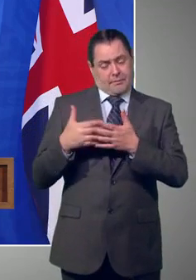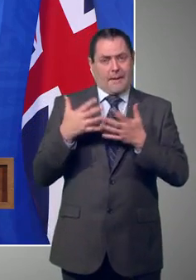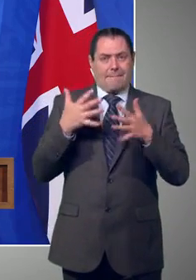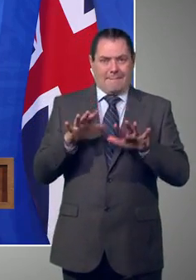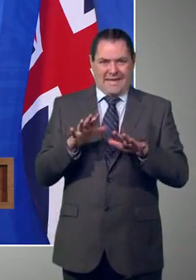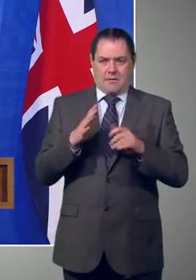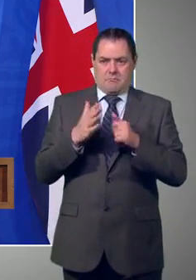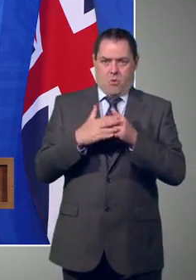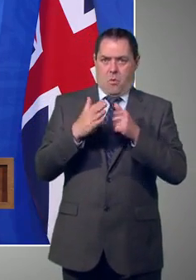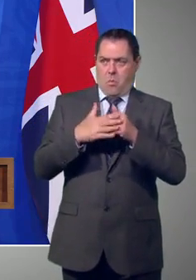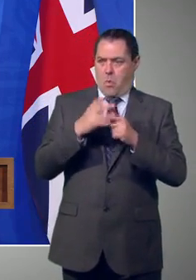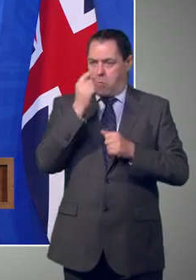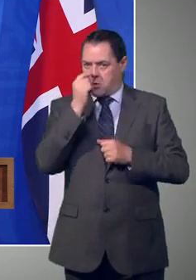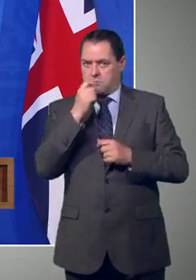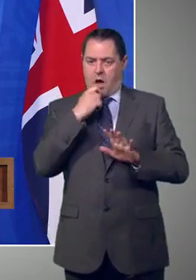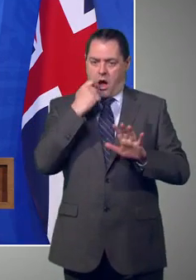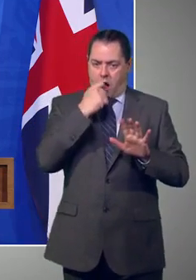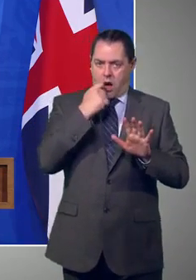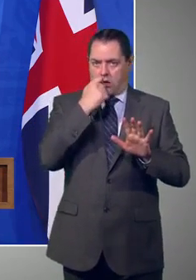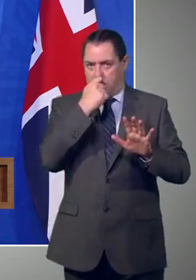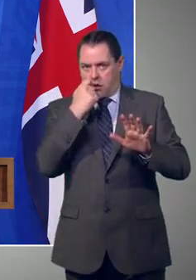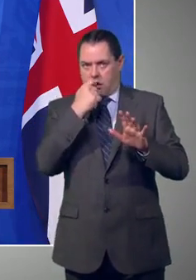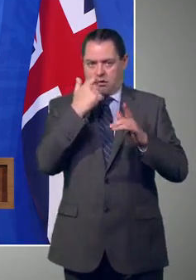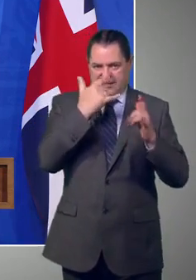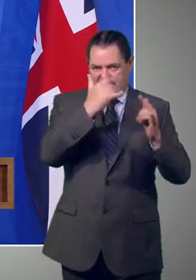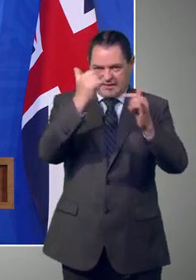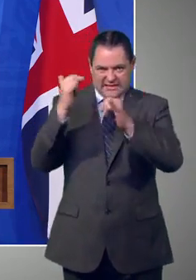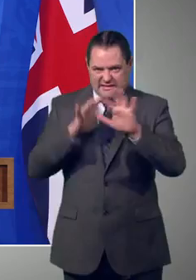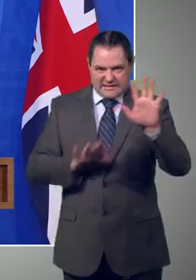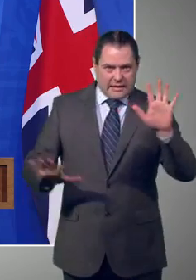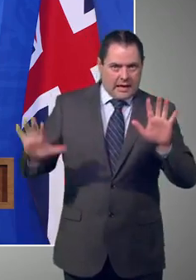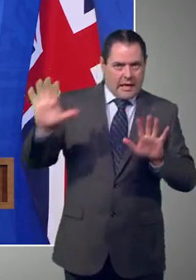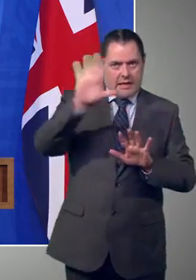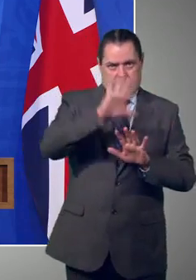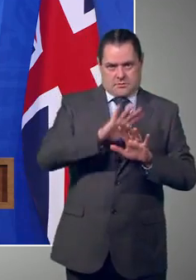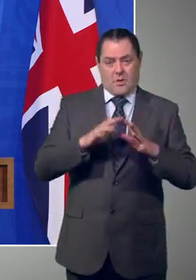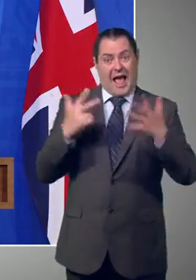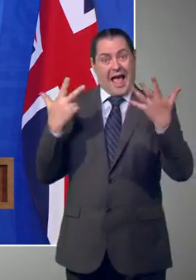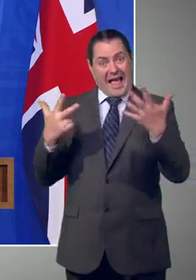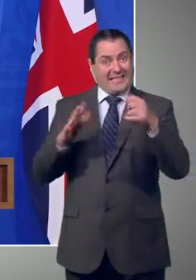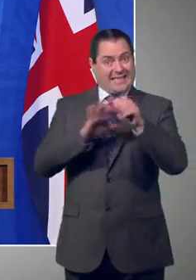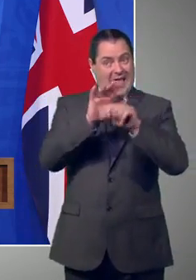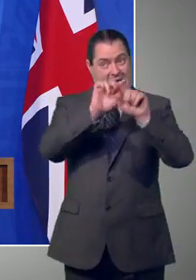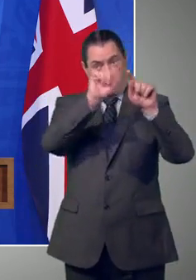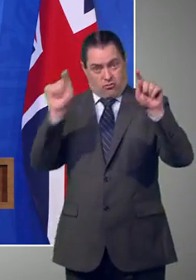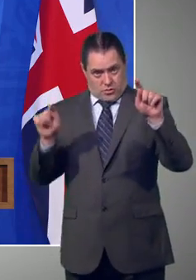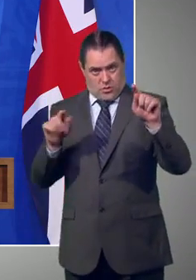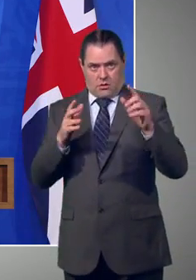we're using this to surge testing into the eight hotspot